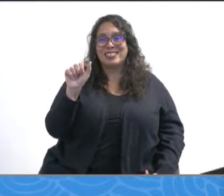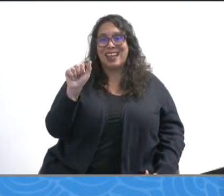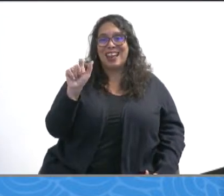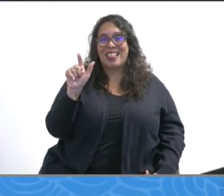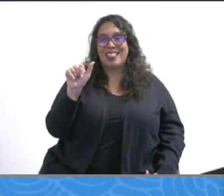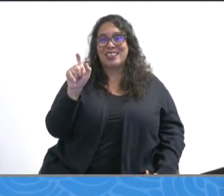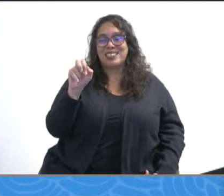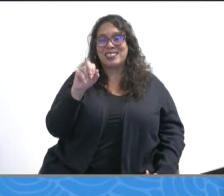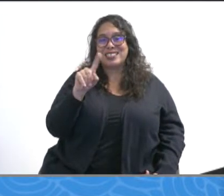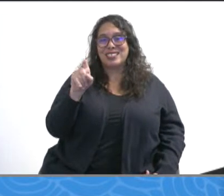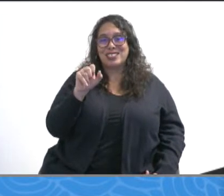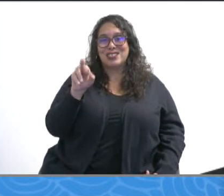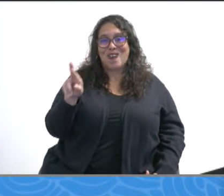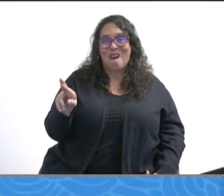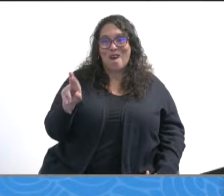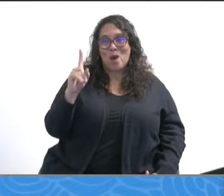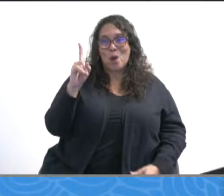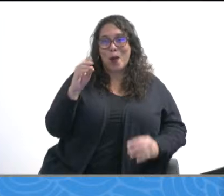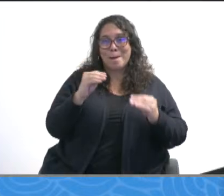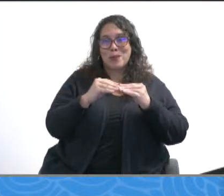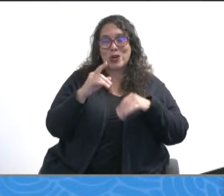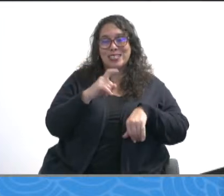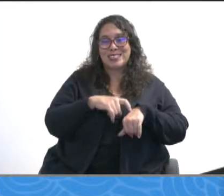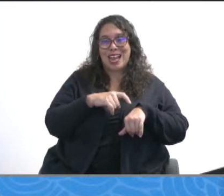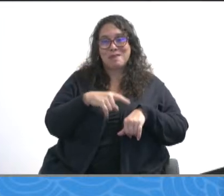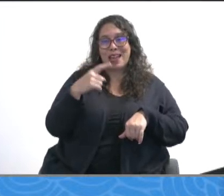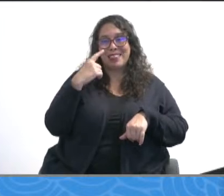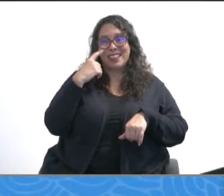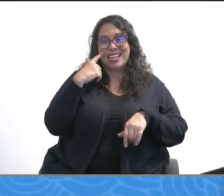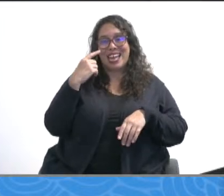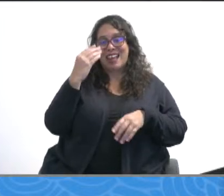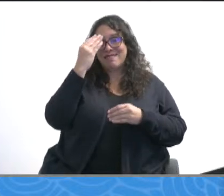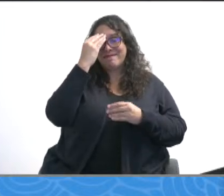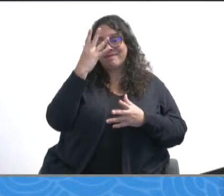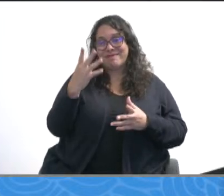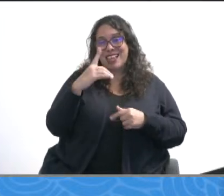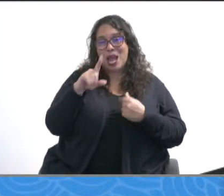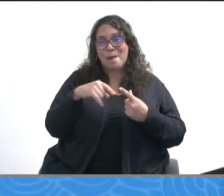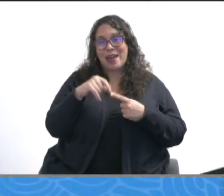And I think she has some news about the ThoughtExchange. So Dr. Salazar.